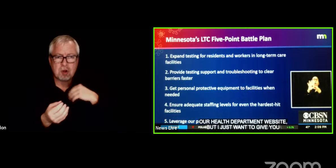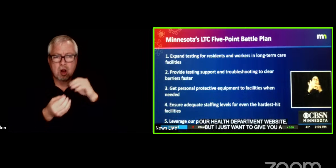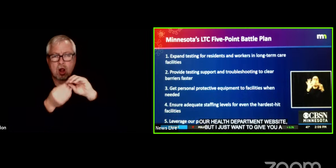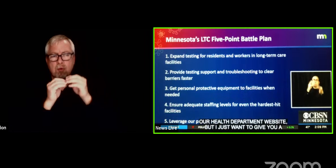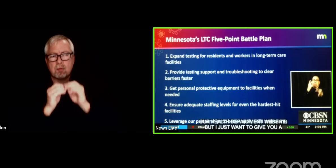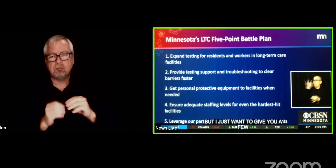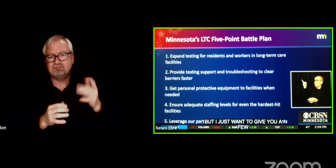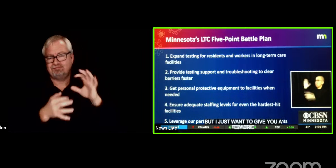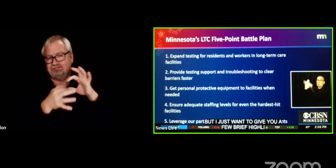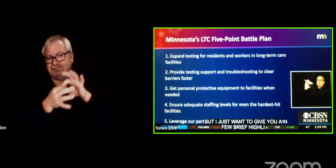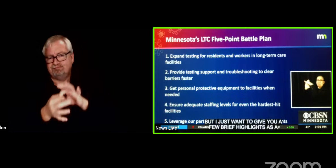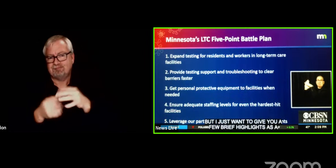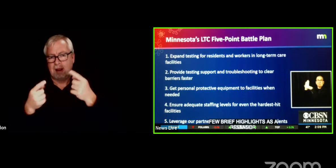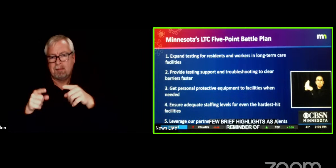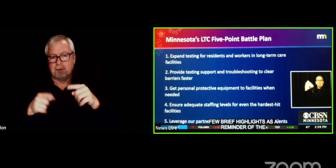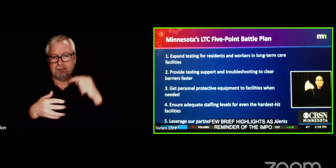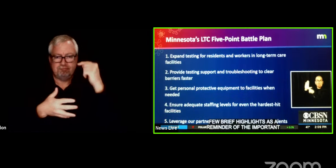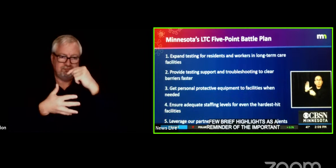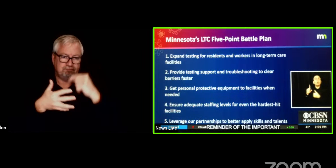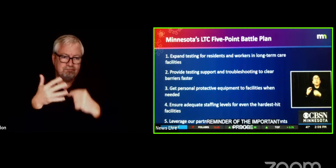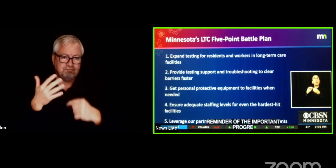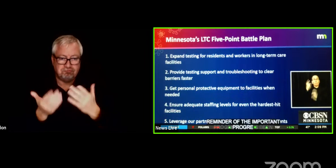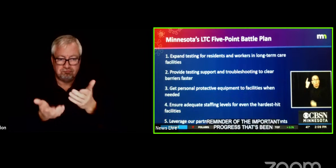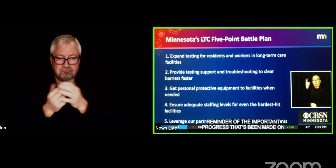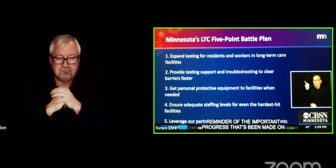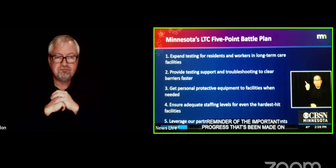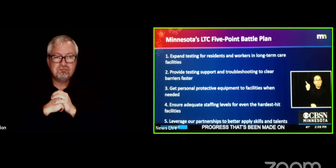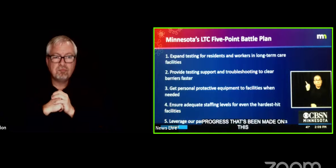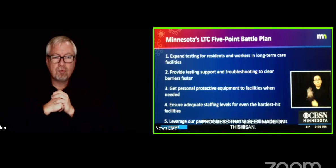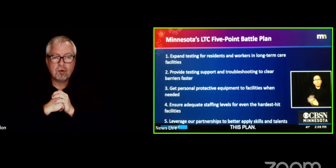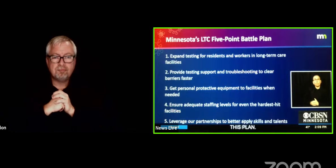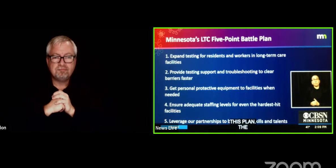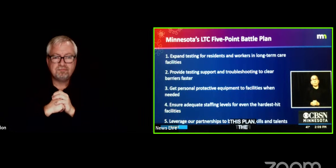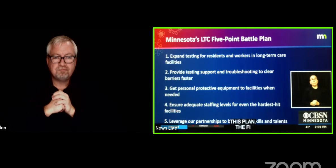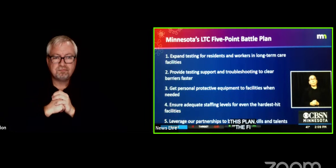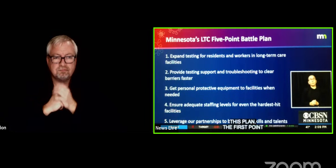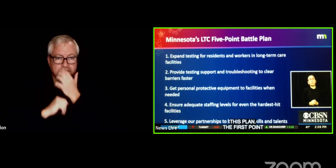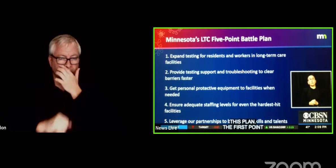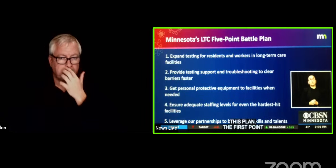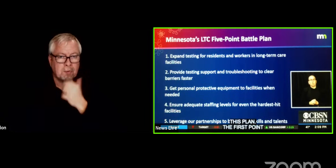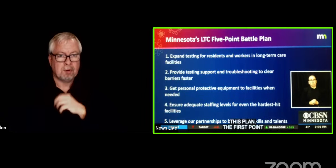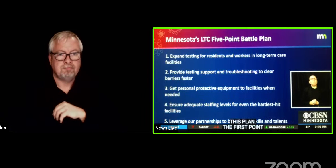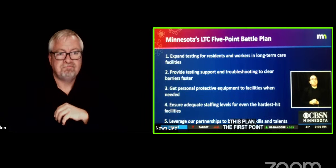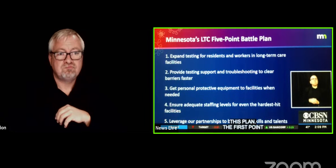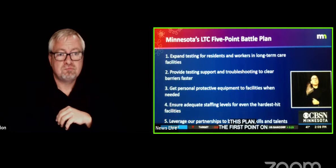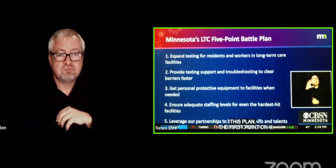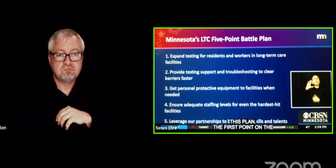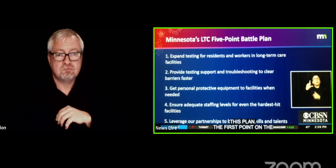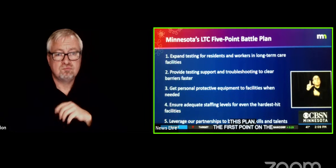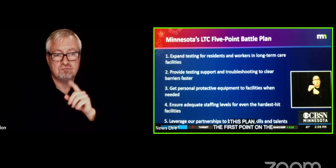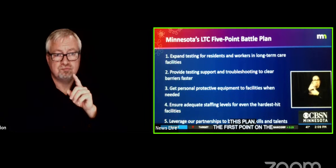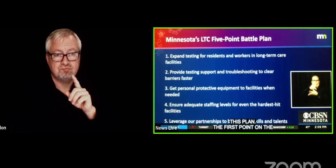THE FIRST POINT ON THE FIVE-POINT PLAN HAD TO DO WITH EXPANDING TESTING FOR BOTH RESIDENTS